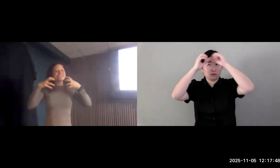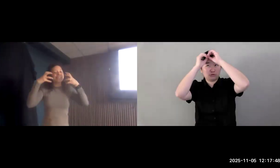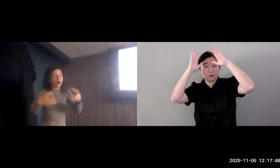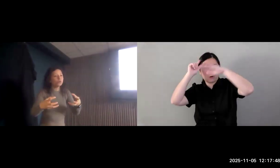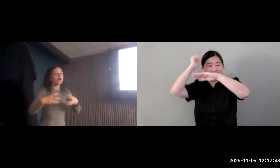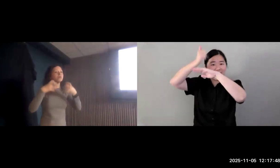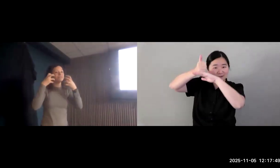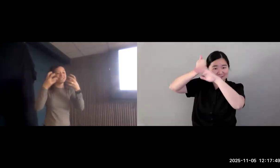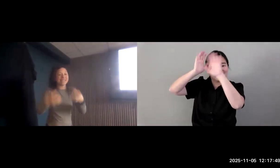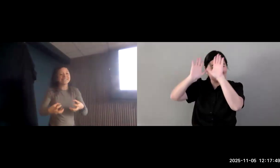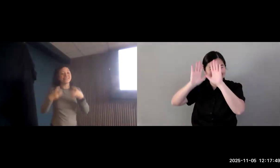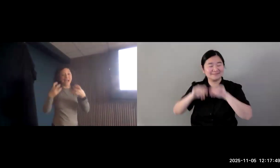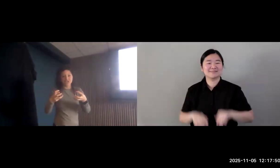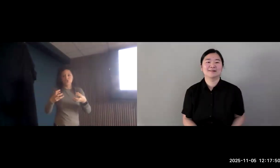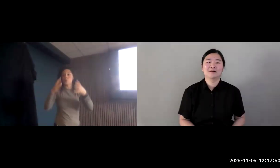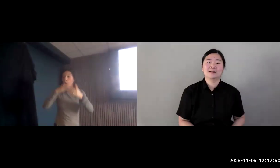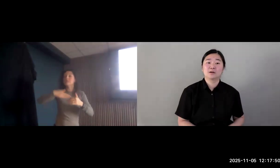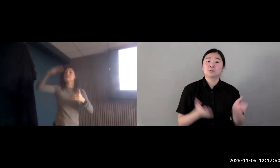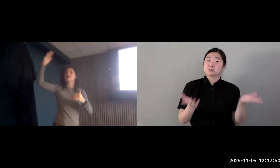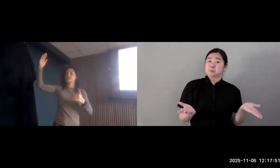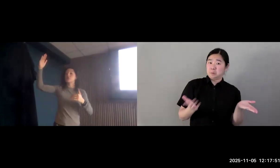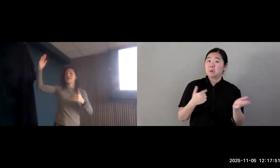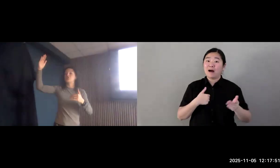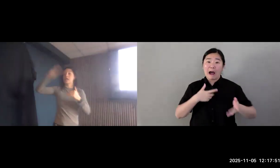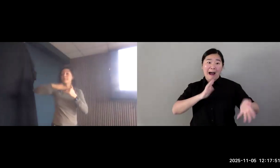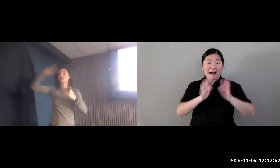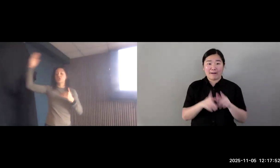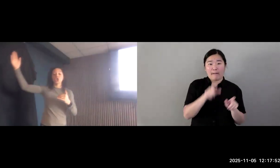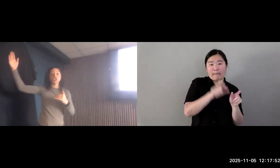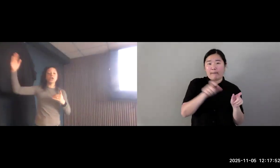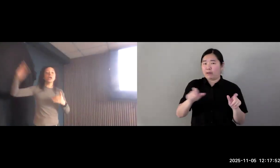It's an outcome of an indexing action. So all the semiotic strategies I mentioned earlier,